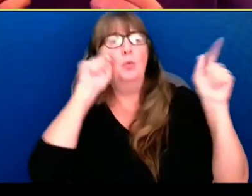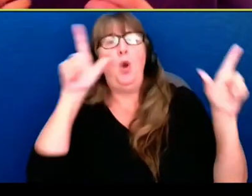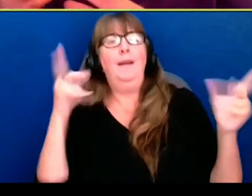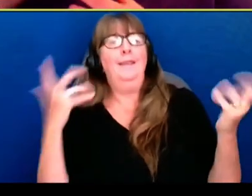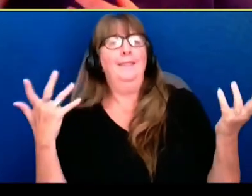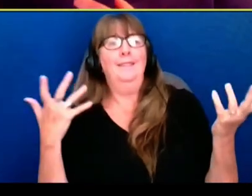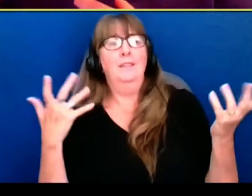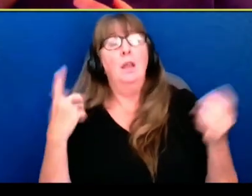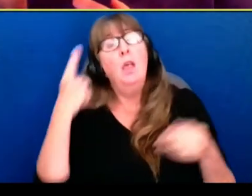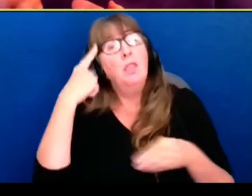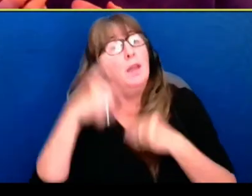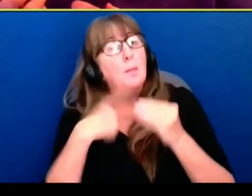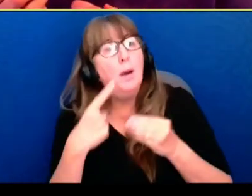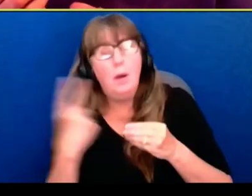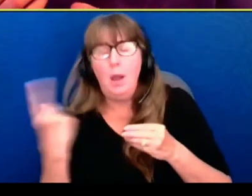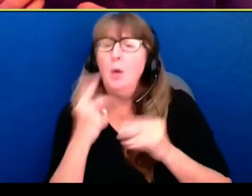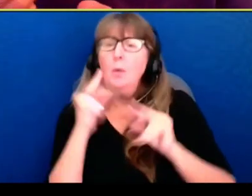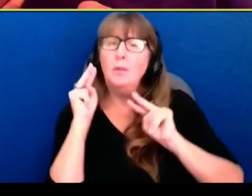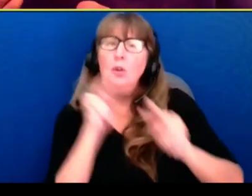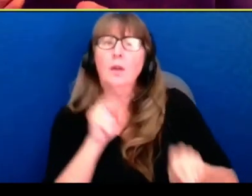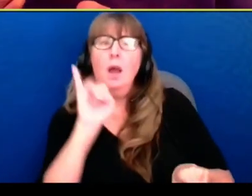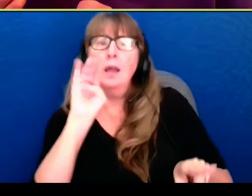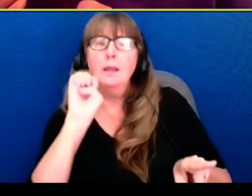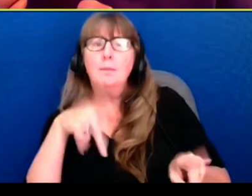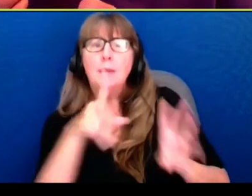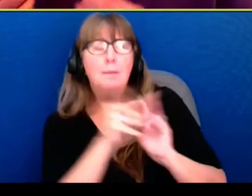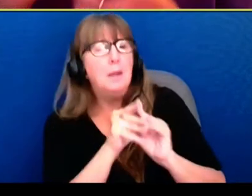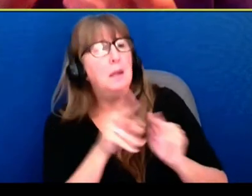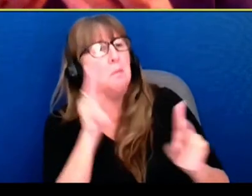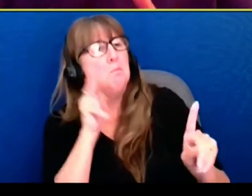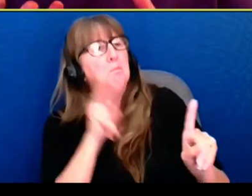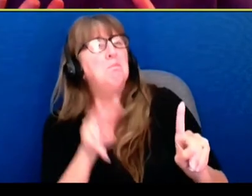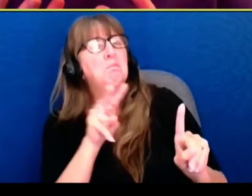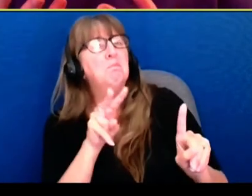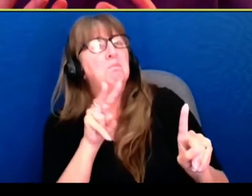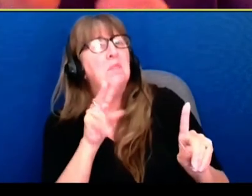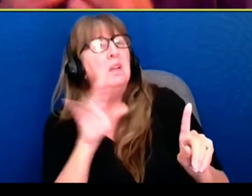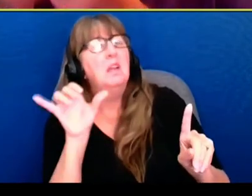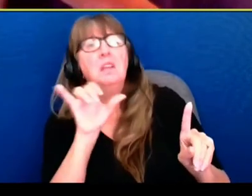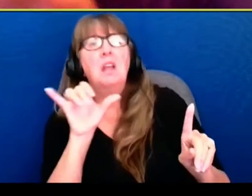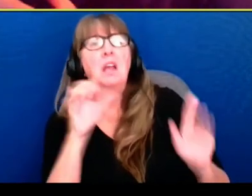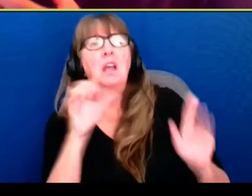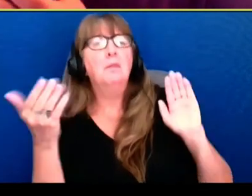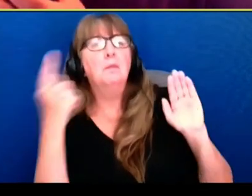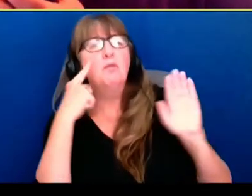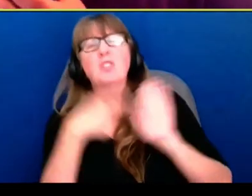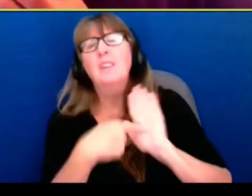Think about how, I've always looked at the IEP meeting as buying a house. It's your closing.